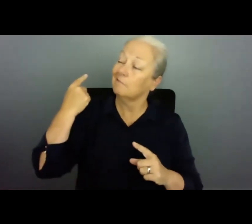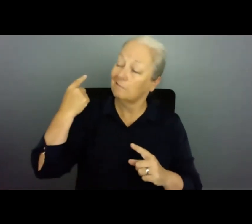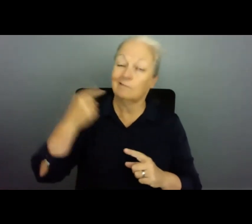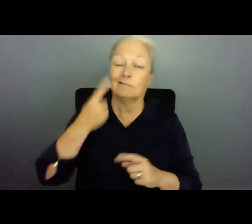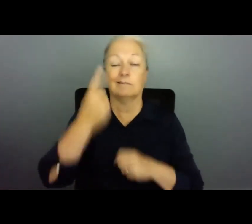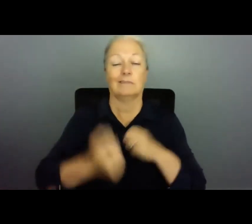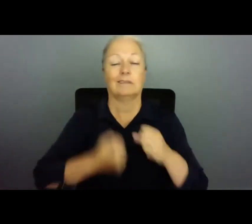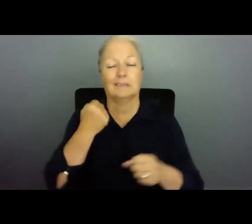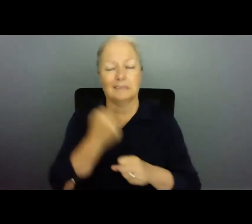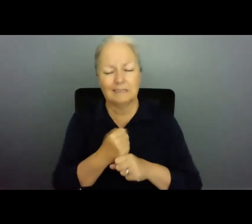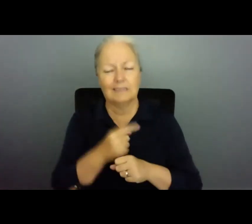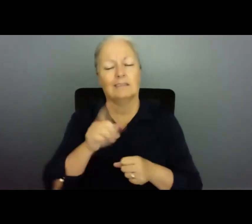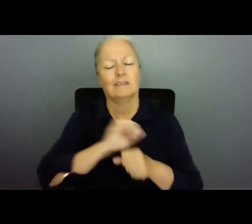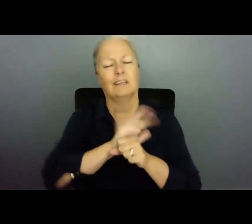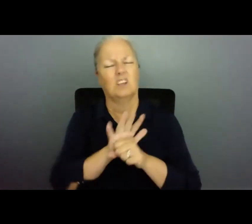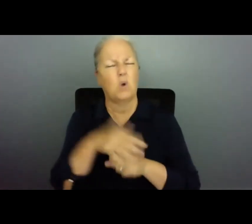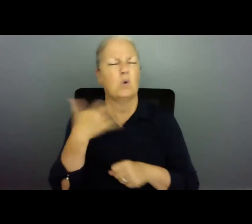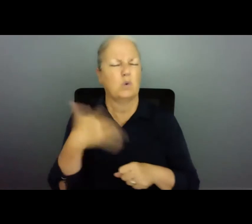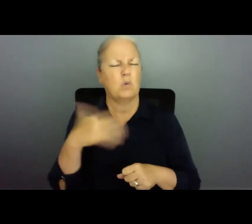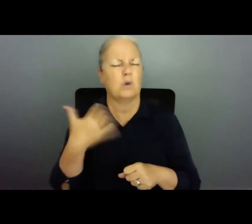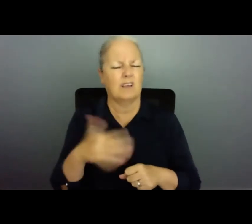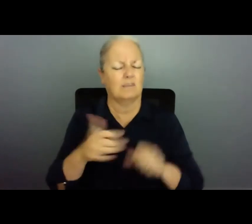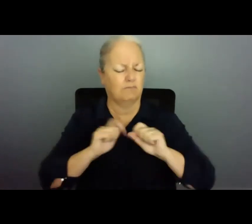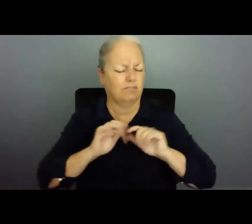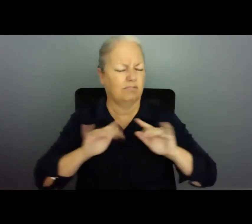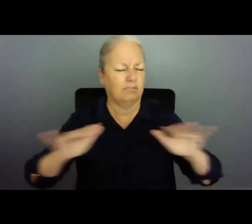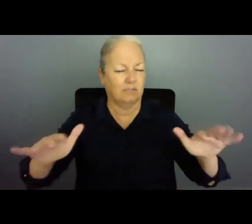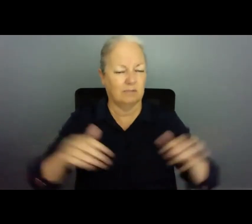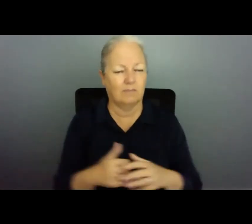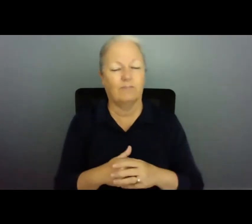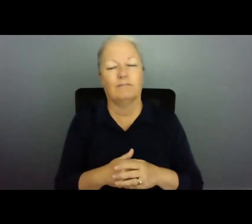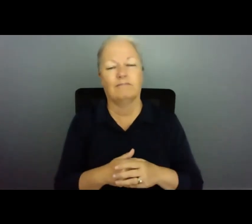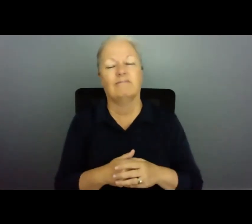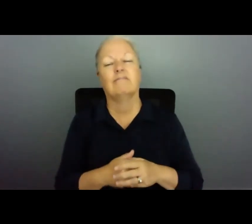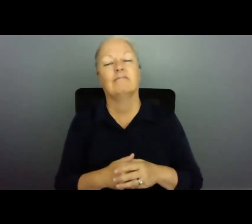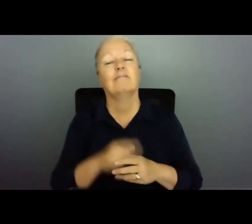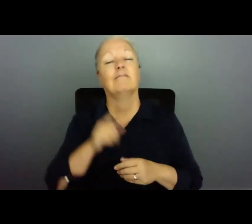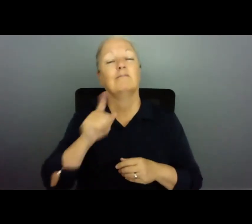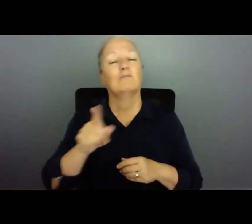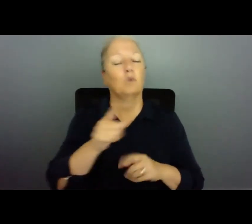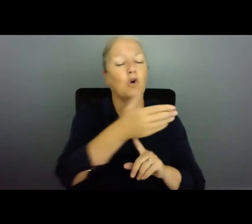every region have different degrees of lockdown no matter what level of lockdown it is